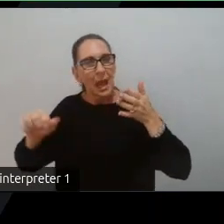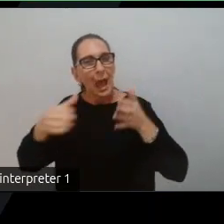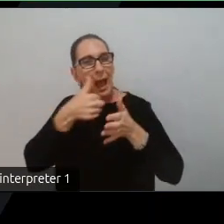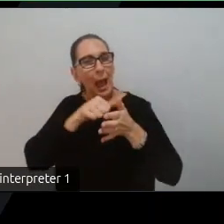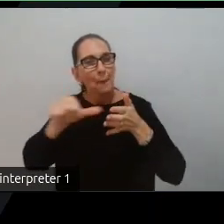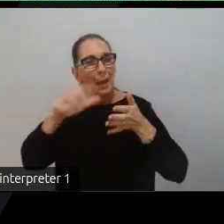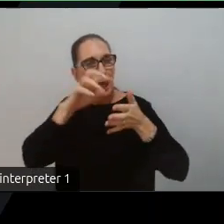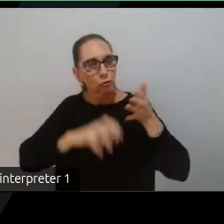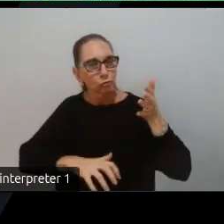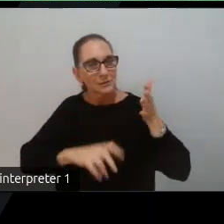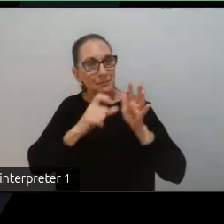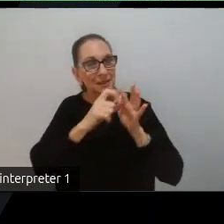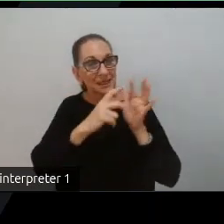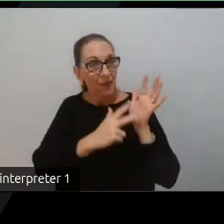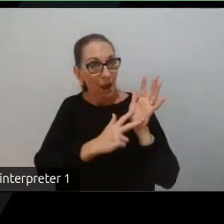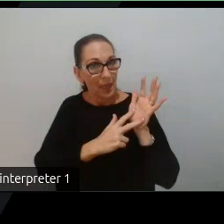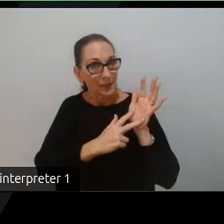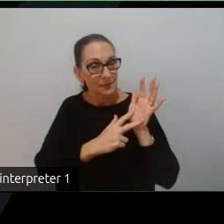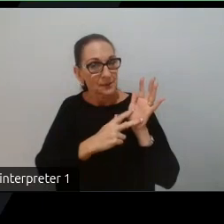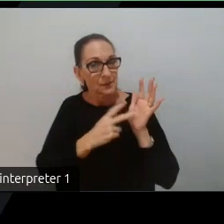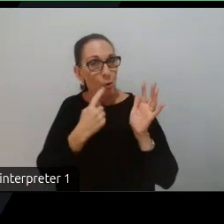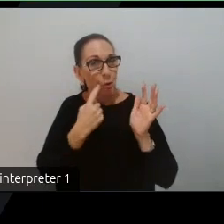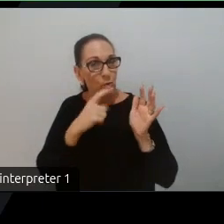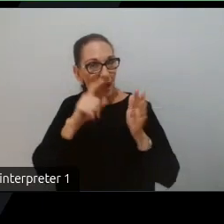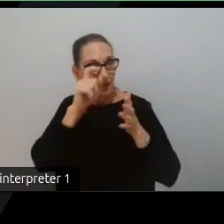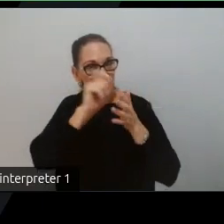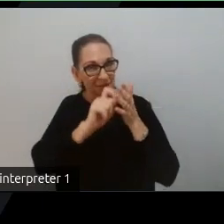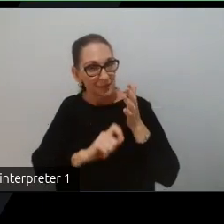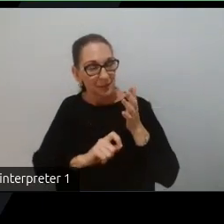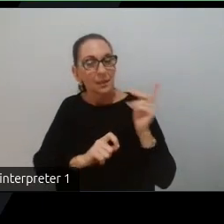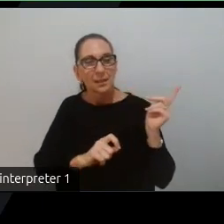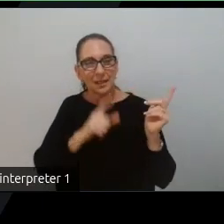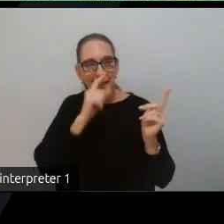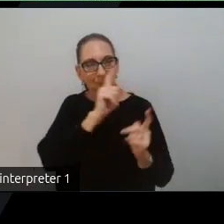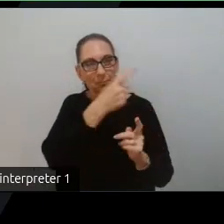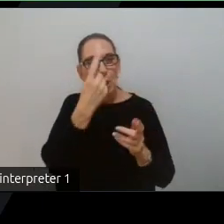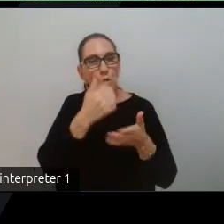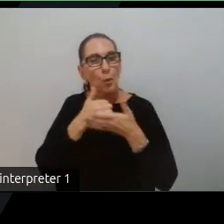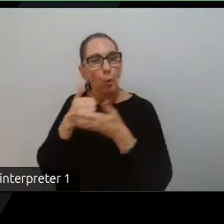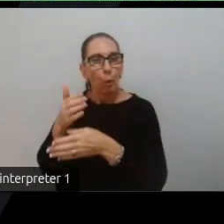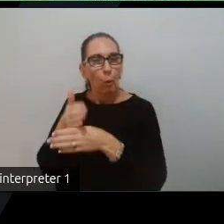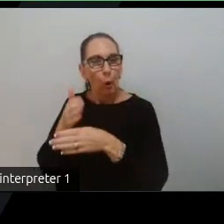domestic violence order. There are support workers available at Brisbane on Fridays to